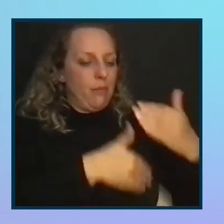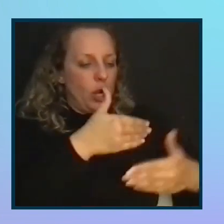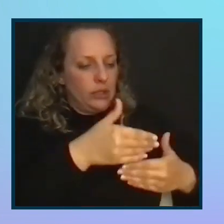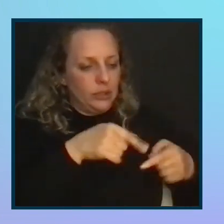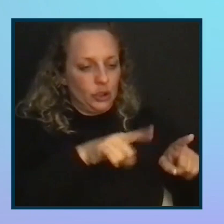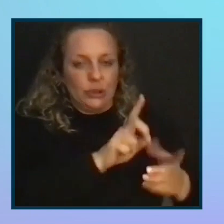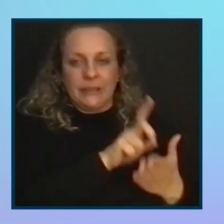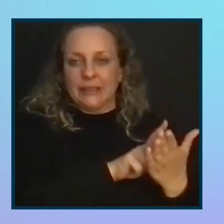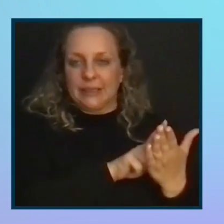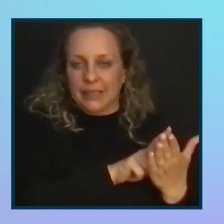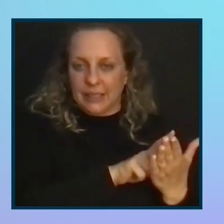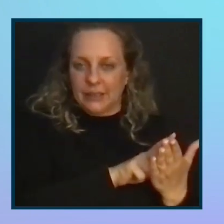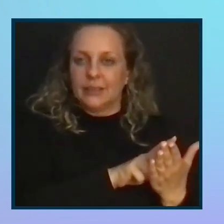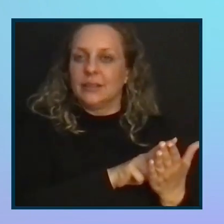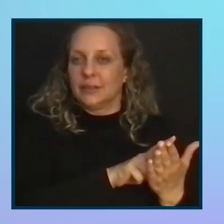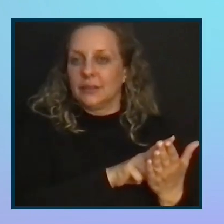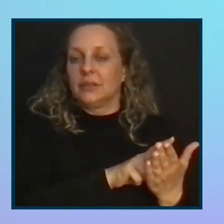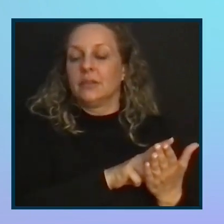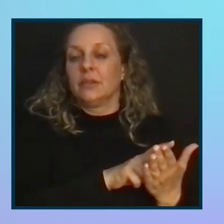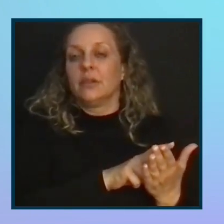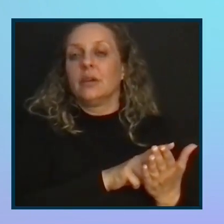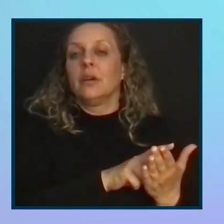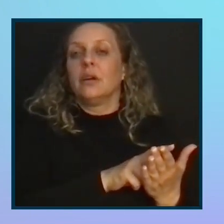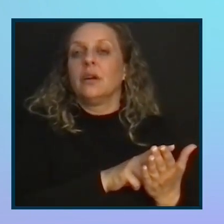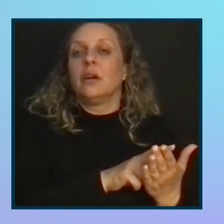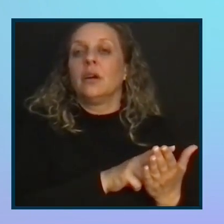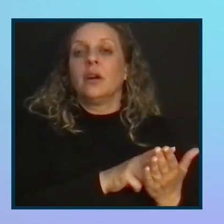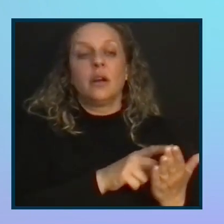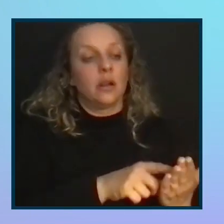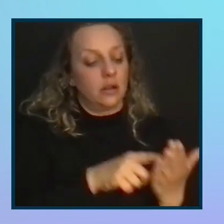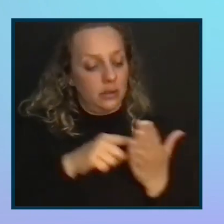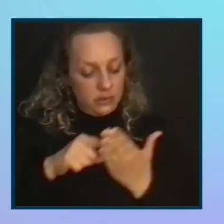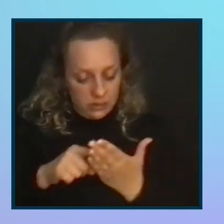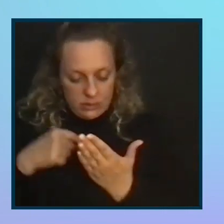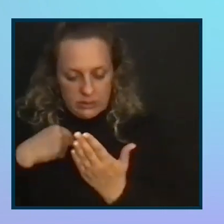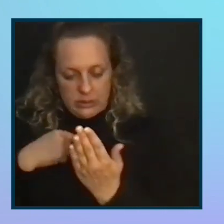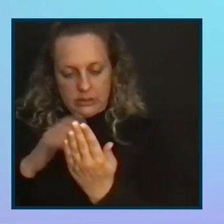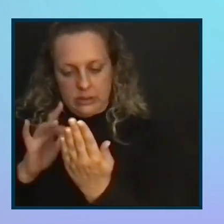when the native behaviors or interactions don't quite meet the accessibility standards